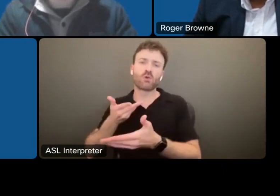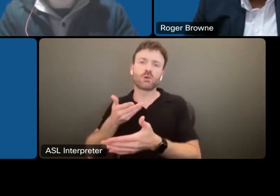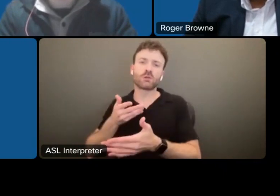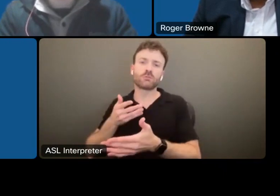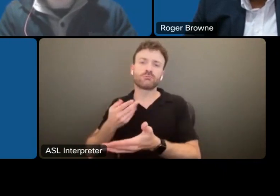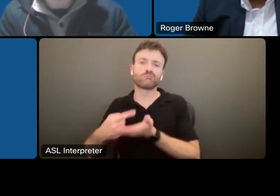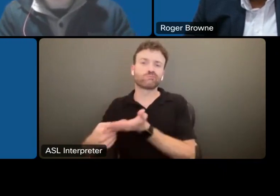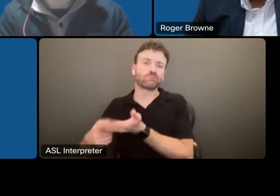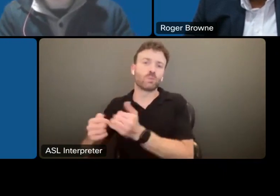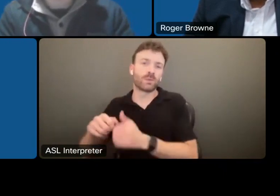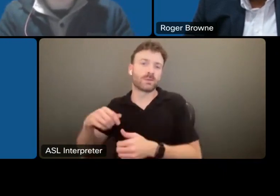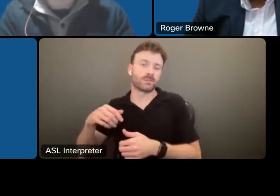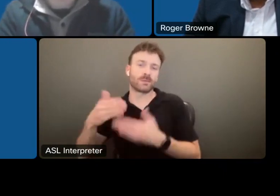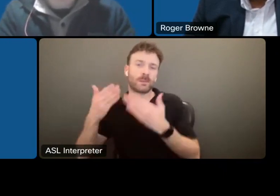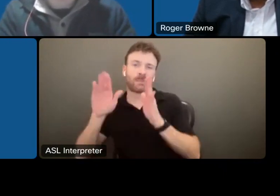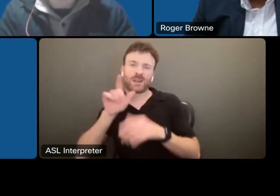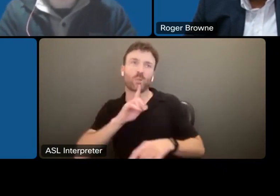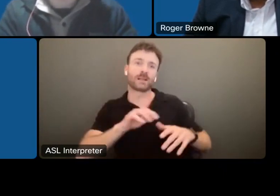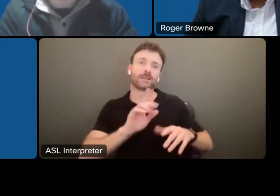out in the field.